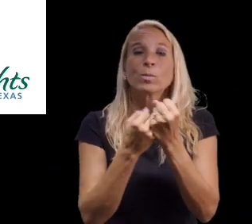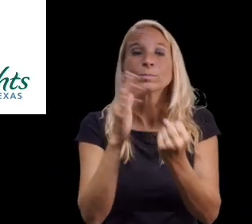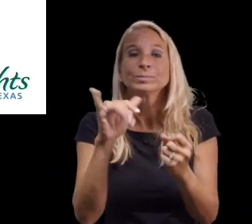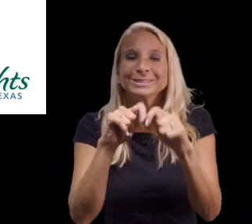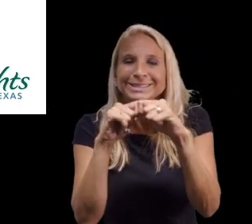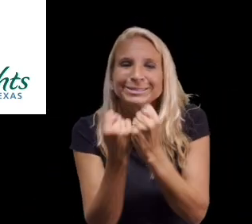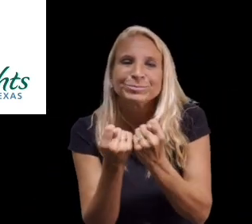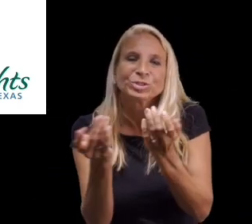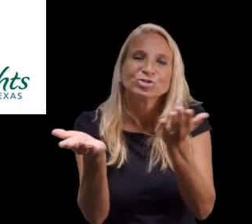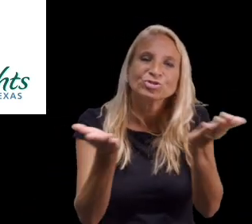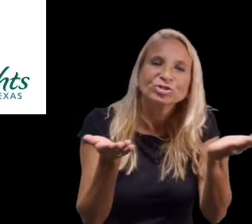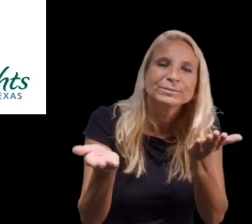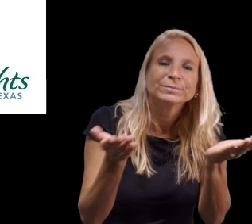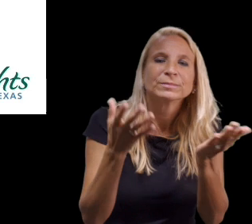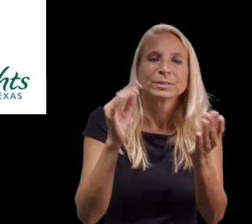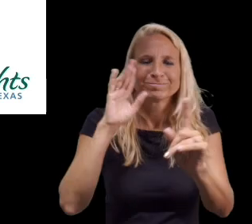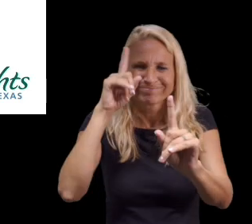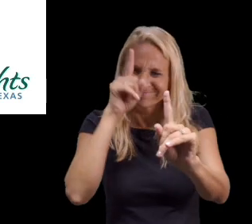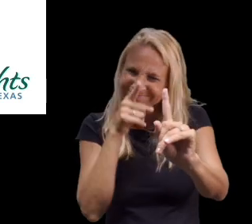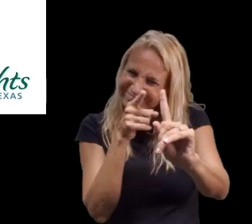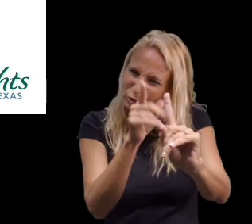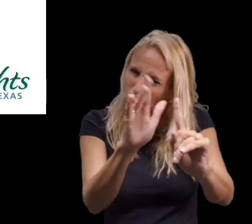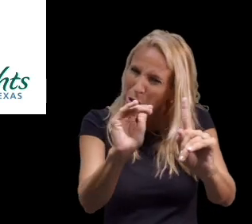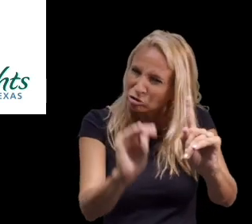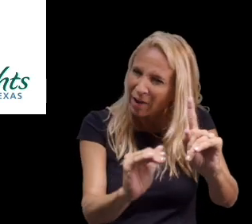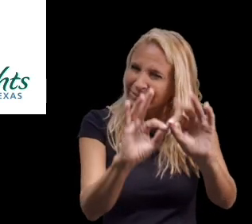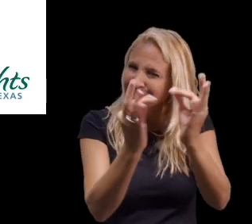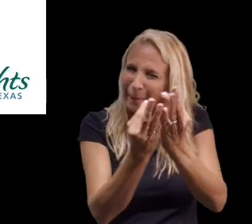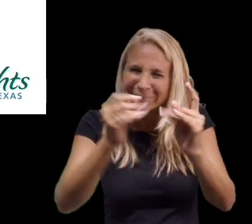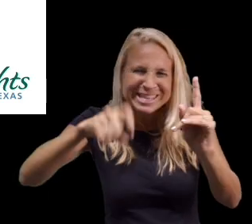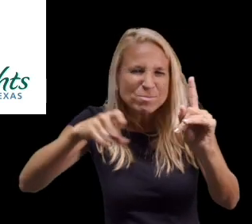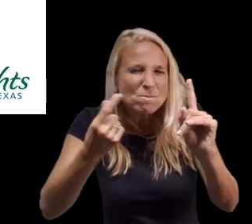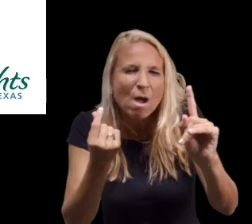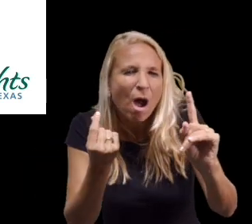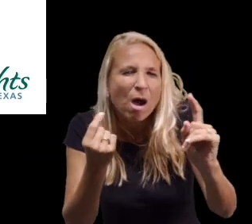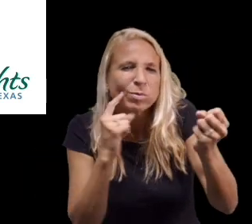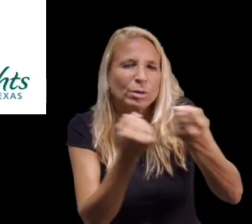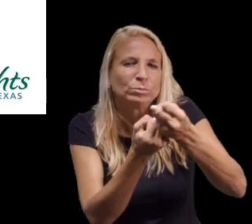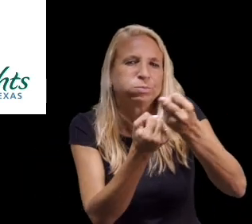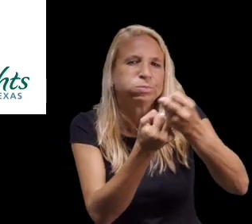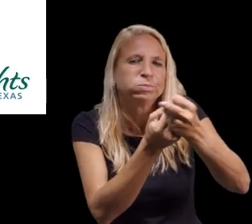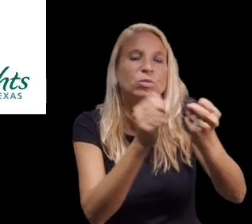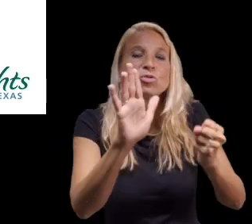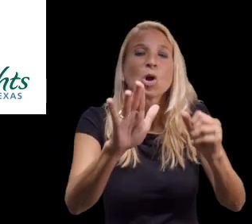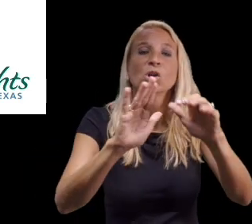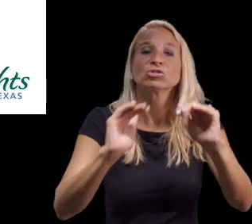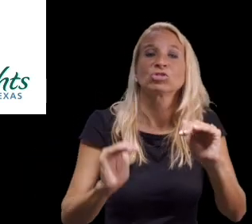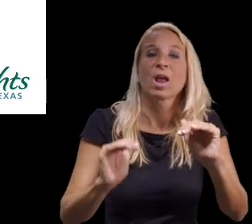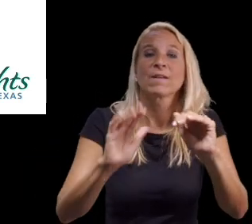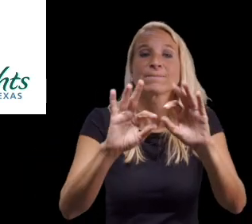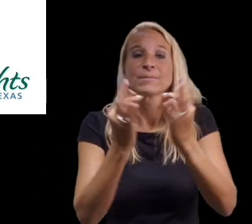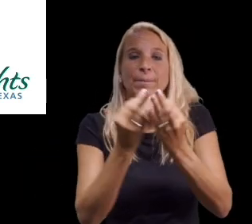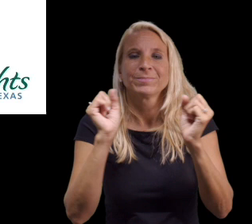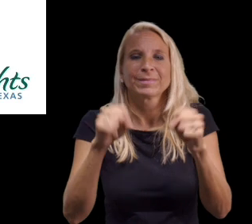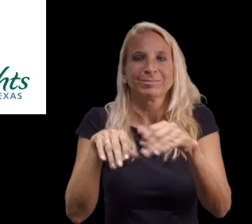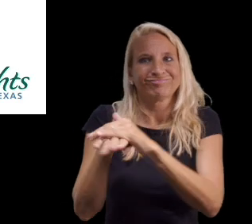services and supports target your child and family's needs. You and your child can access services